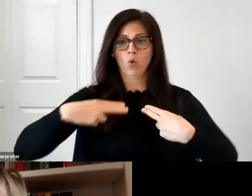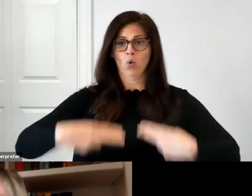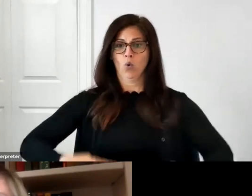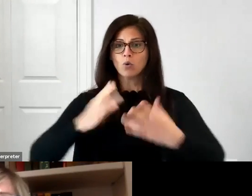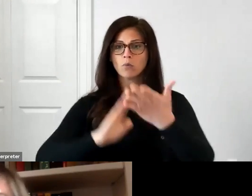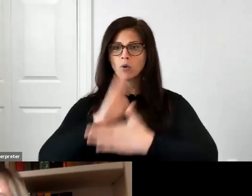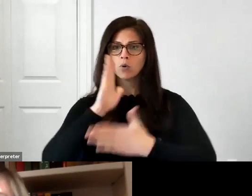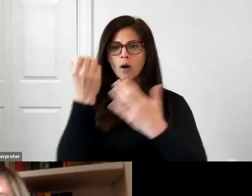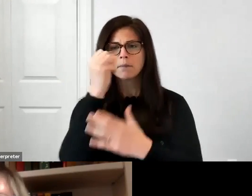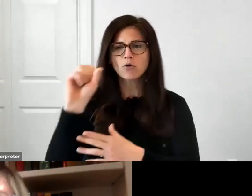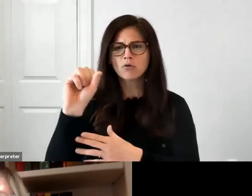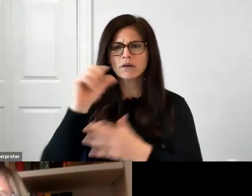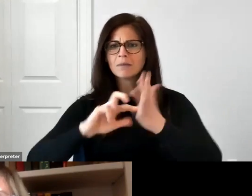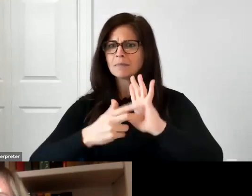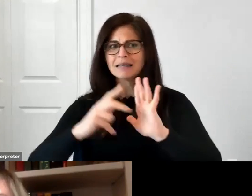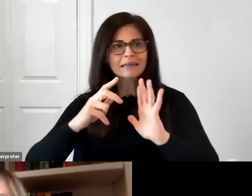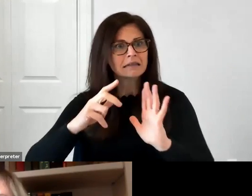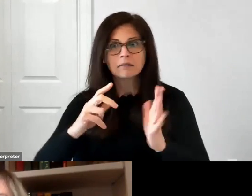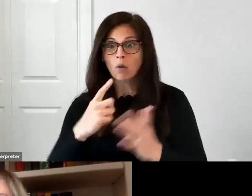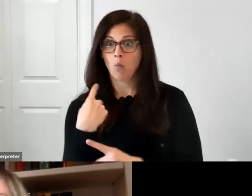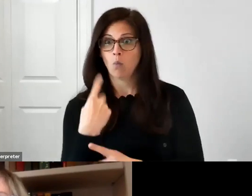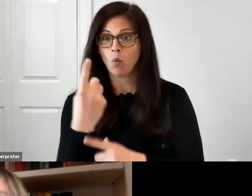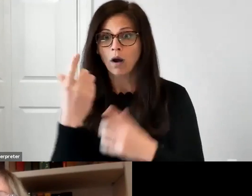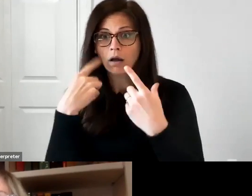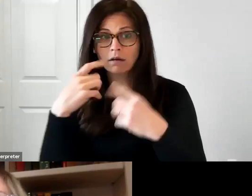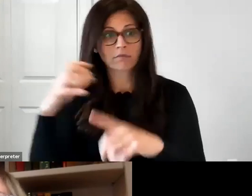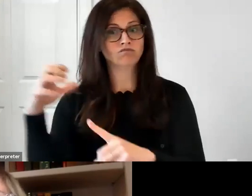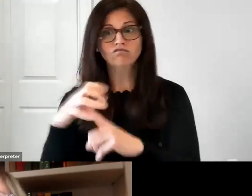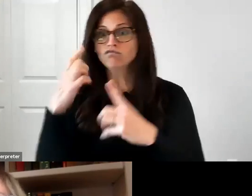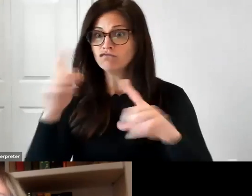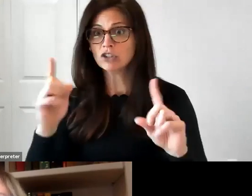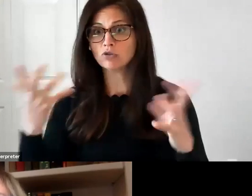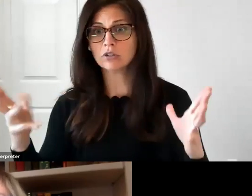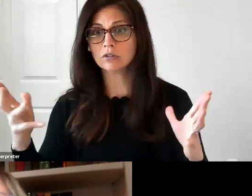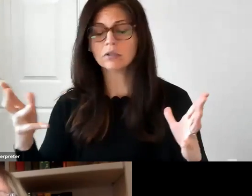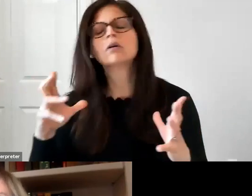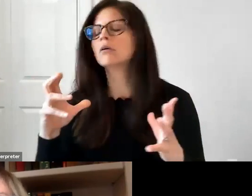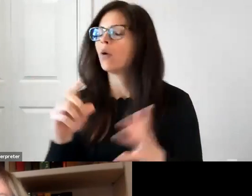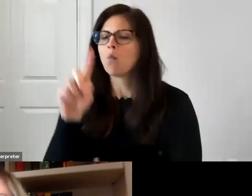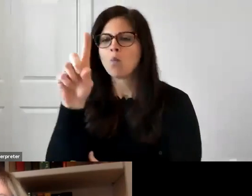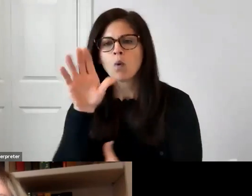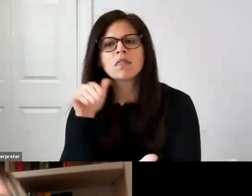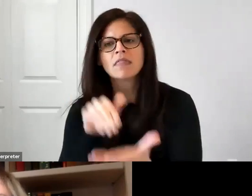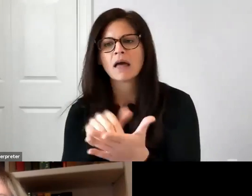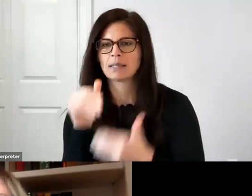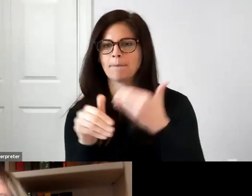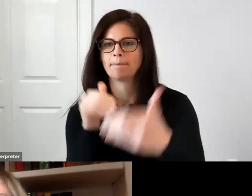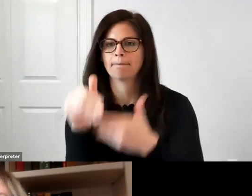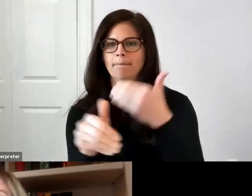that knows no singular victory but only 1,000 steps in the right direction.